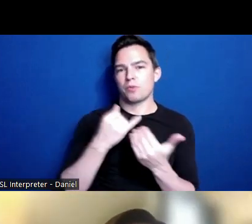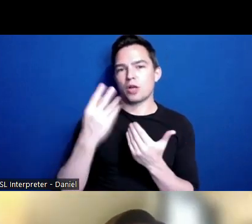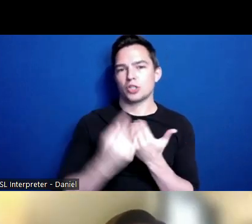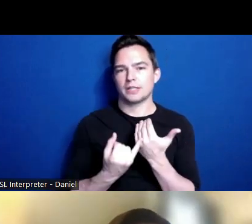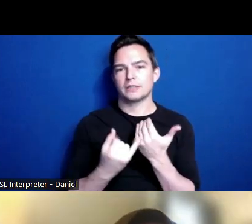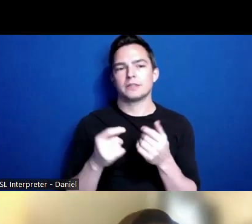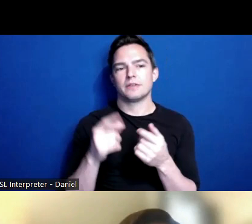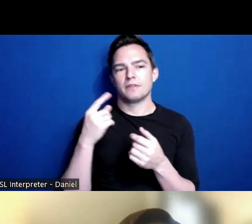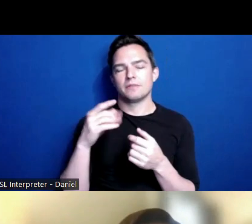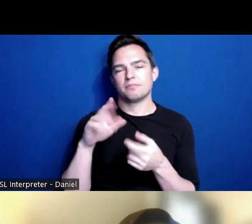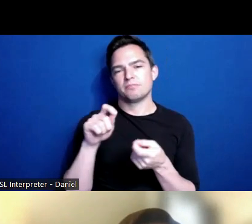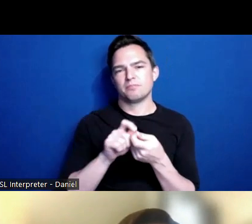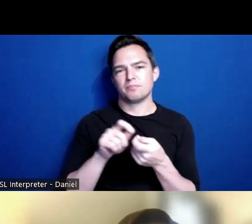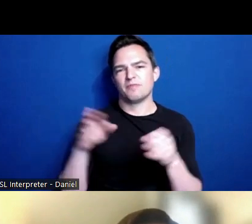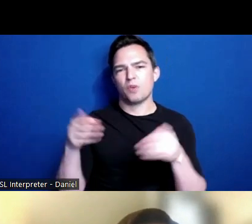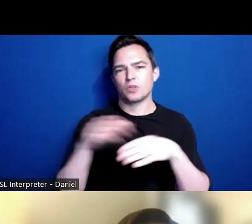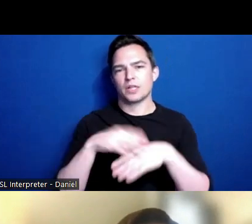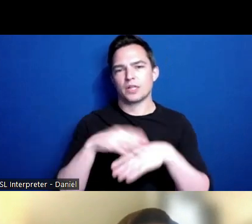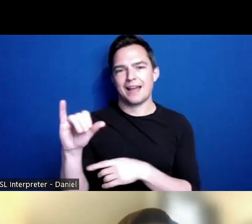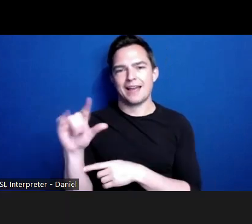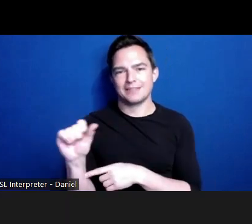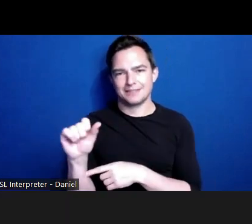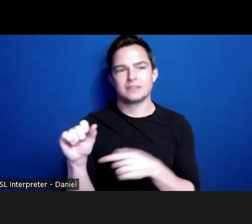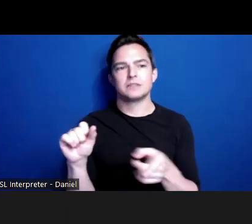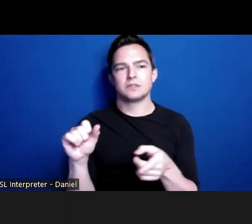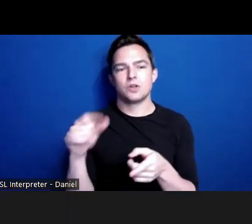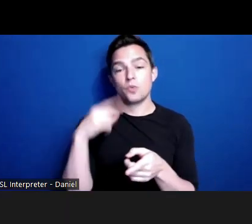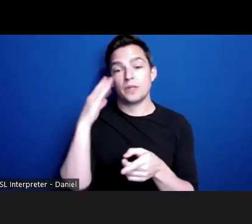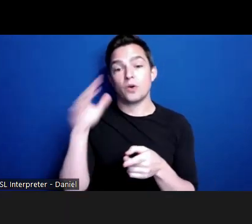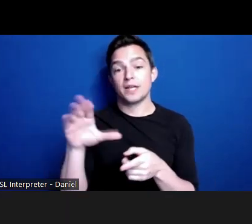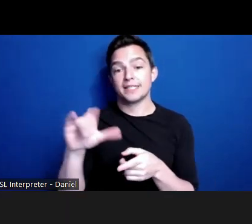for Independent Living. We know that CILs provide transition services,